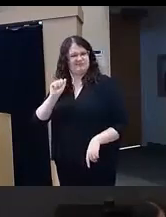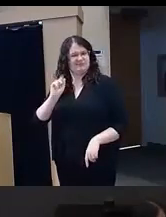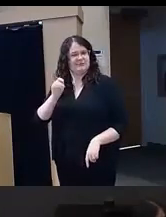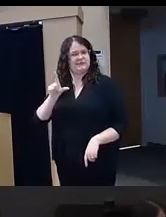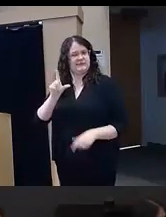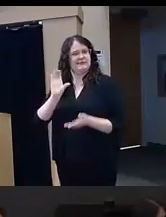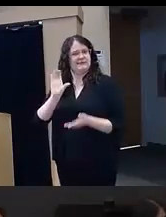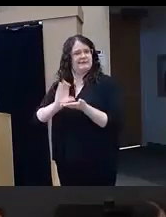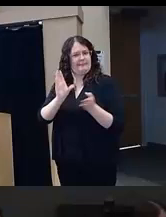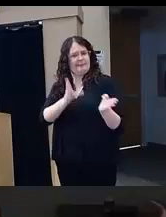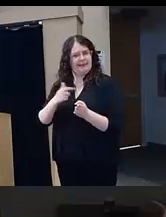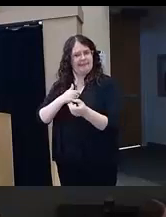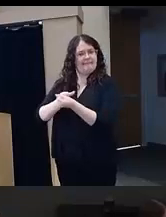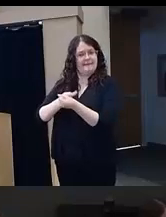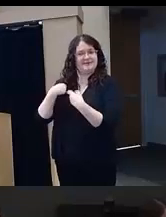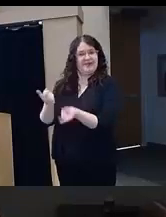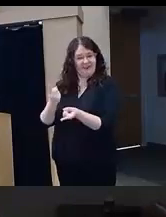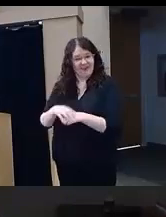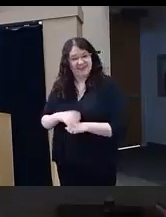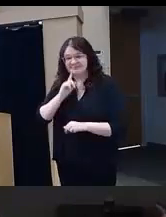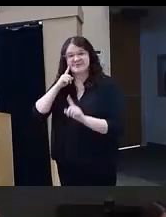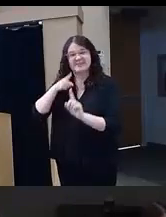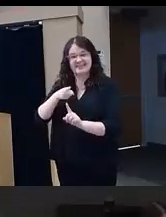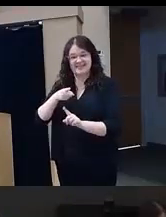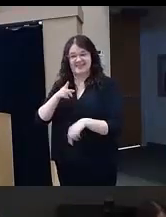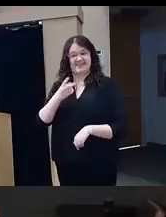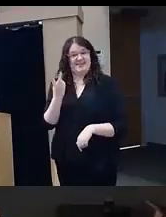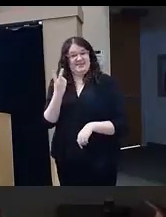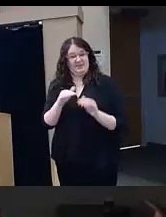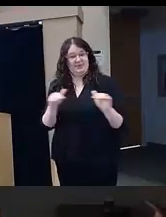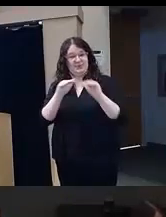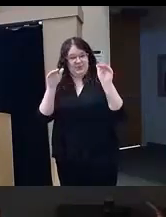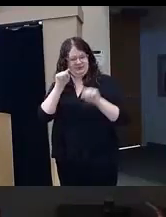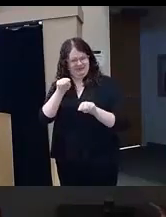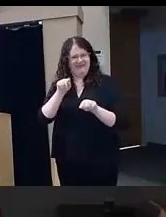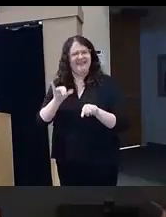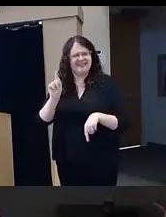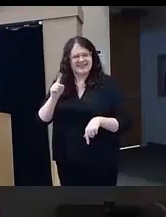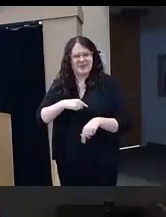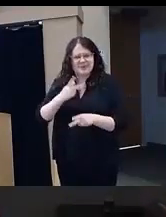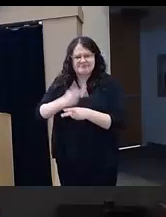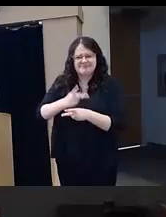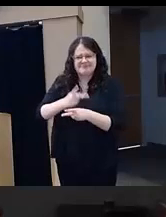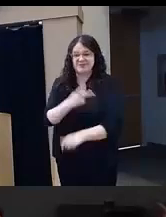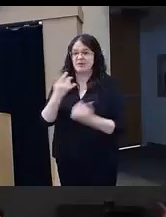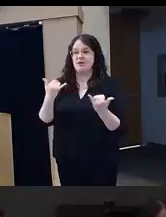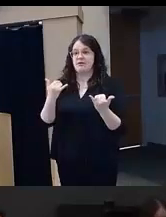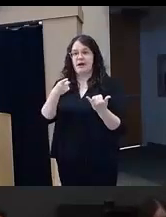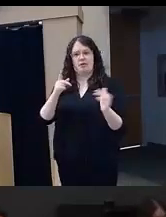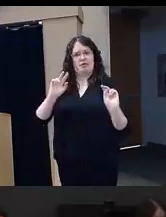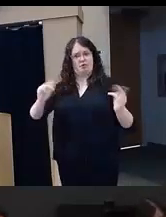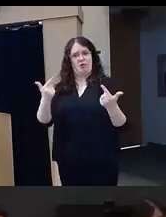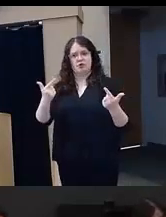these are the places that we care for our patients and uh they were no longer operating and that was